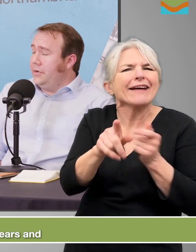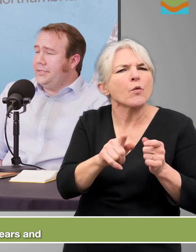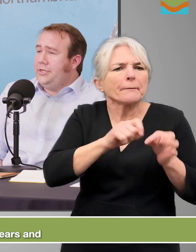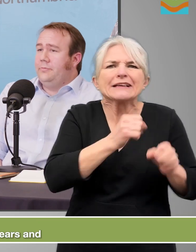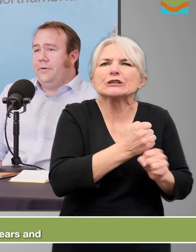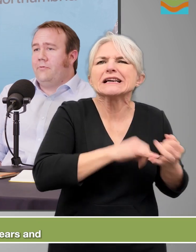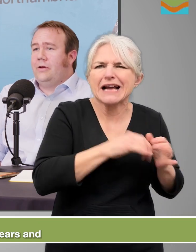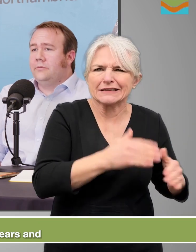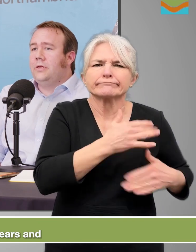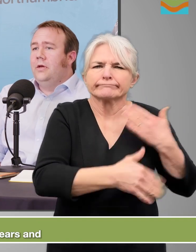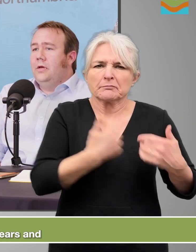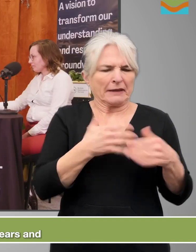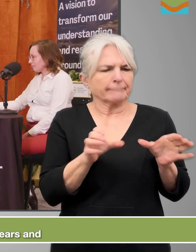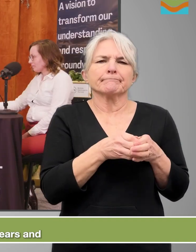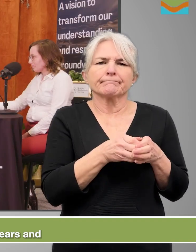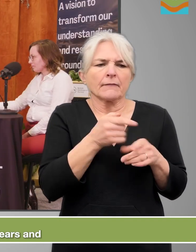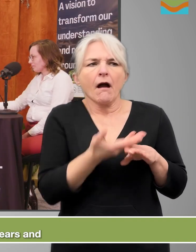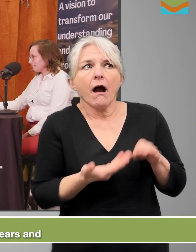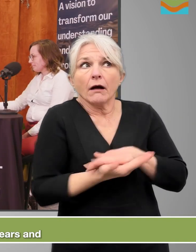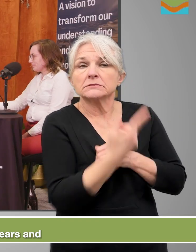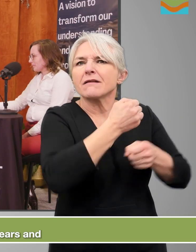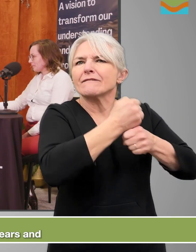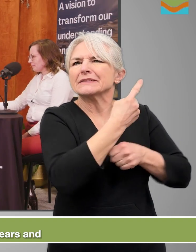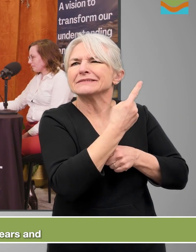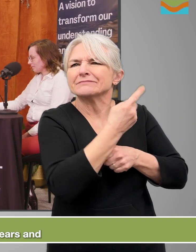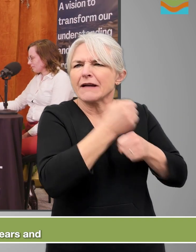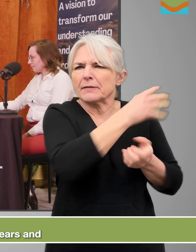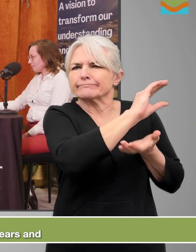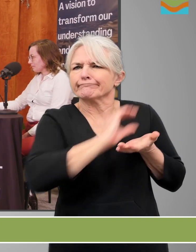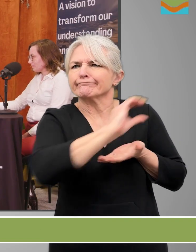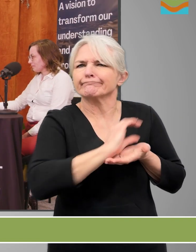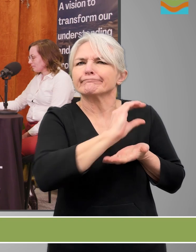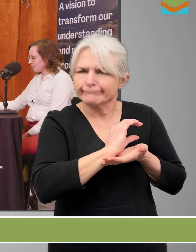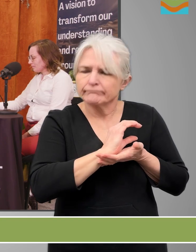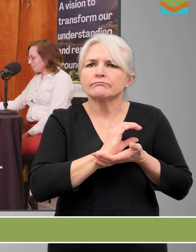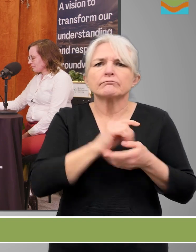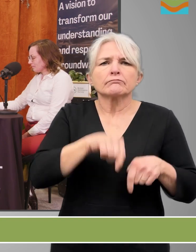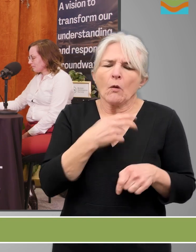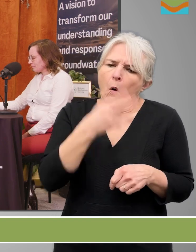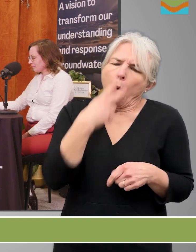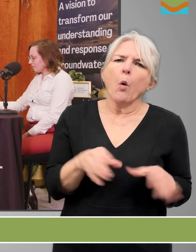We've been around nearly 190 years and originally we were set up to find resources.